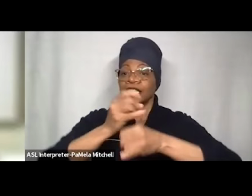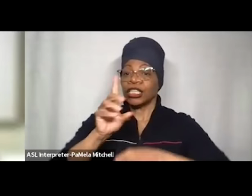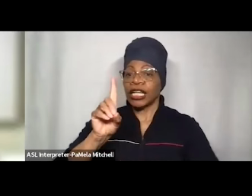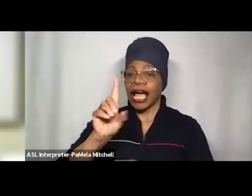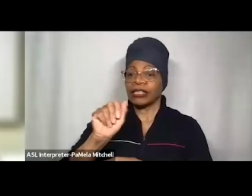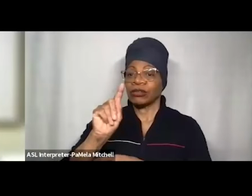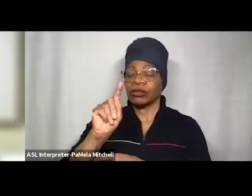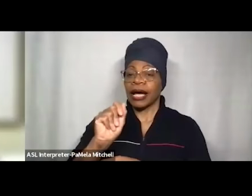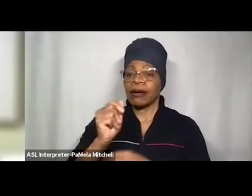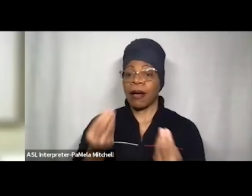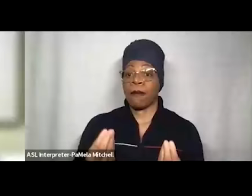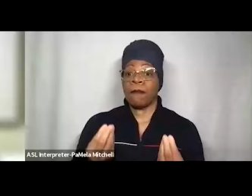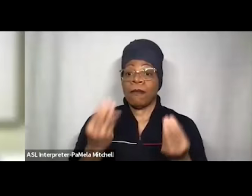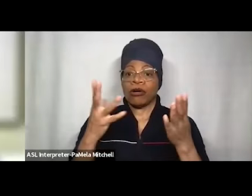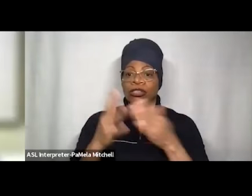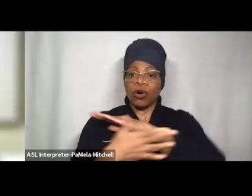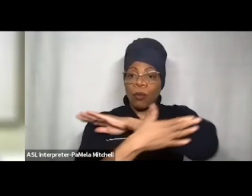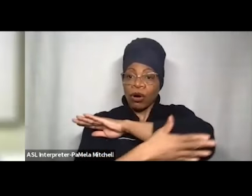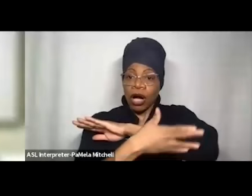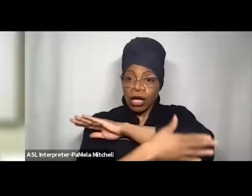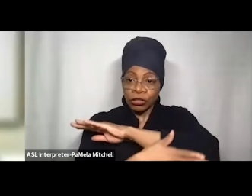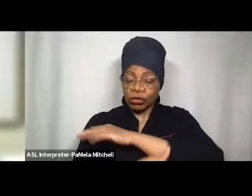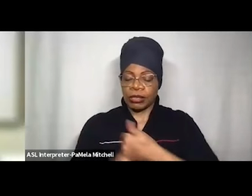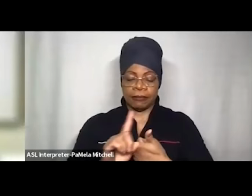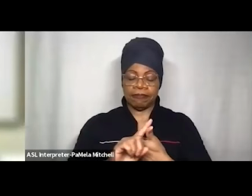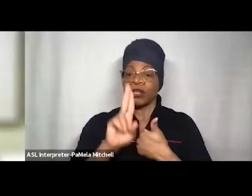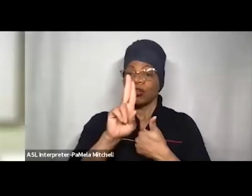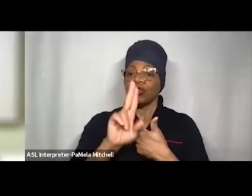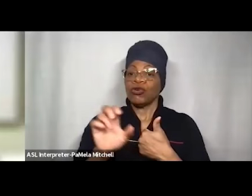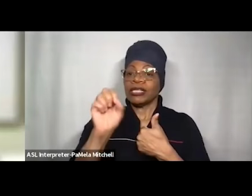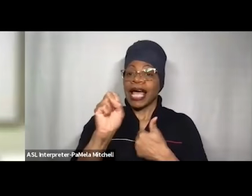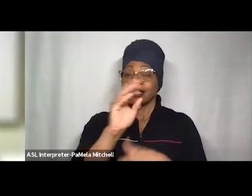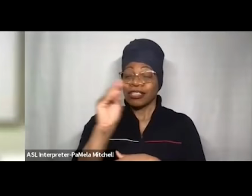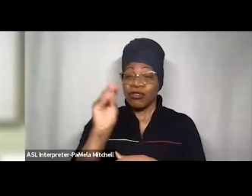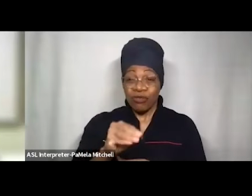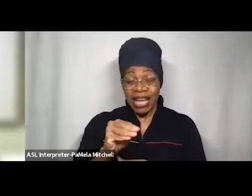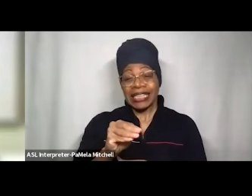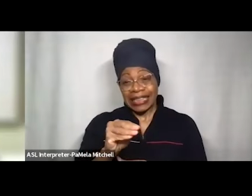I would say in the United States, the rates of these disorders are even a bit higher.